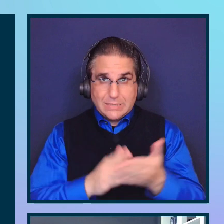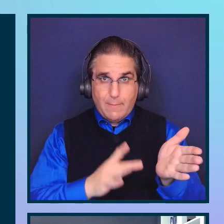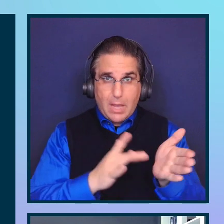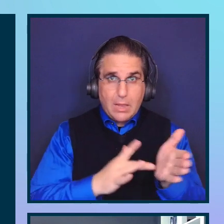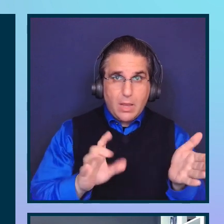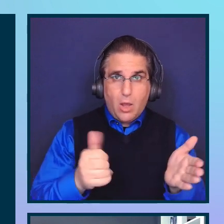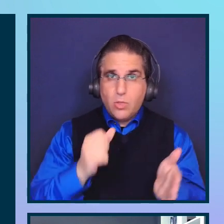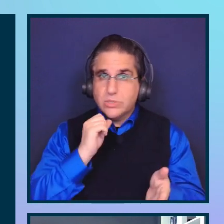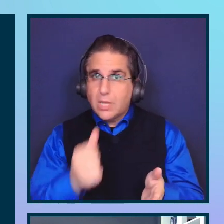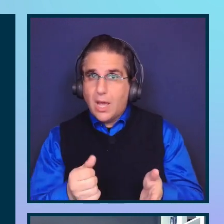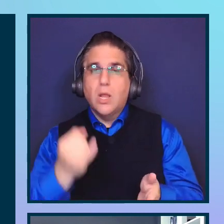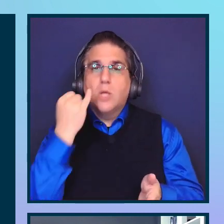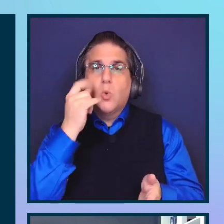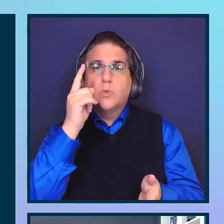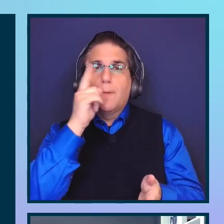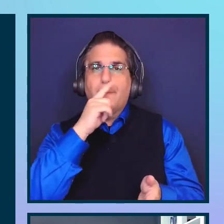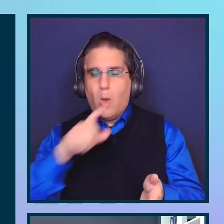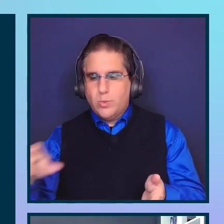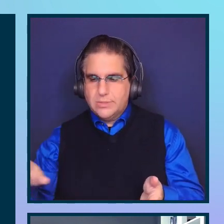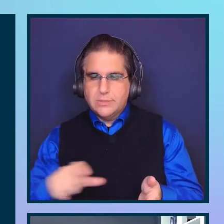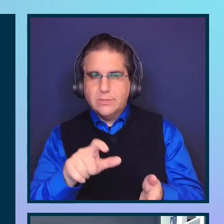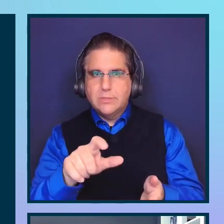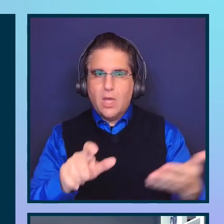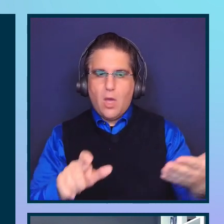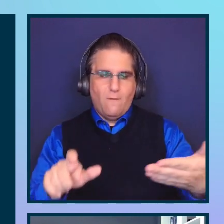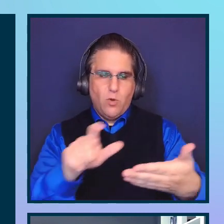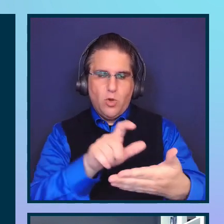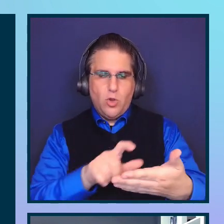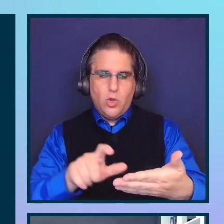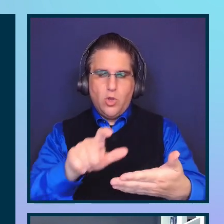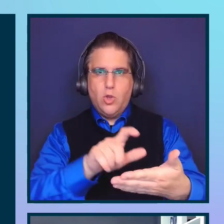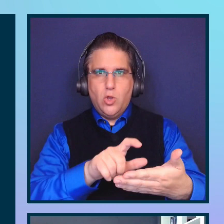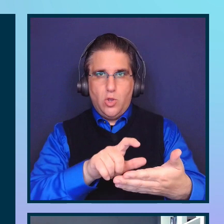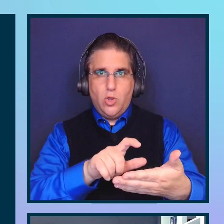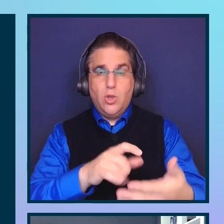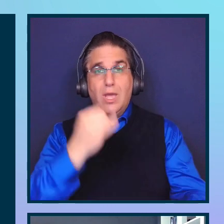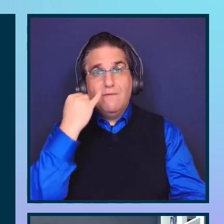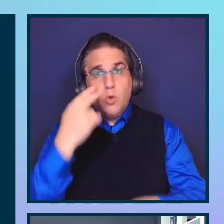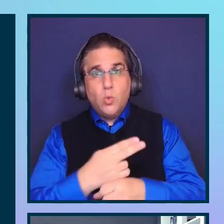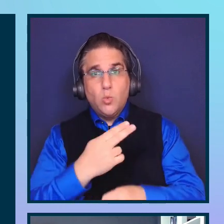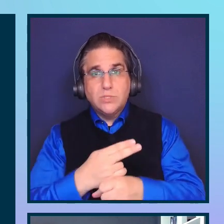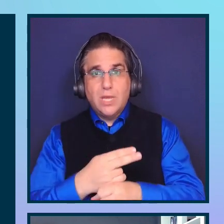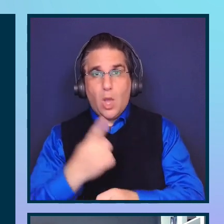What happened when you, yeah. When you use a pointer device, what happened when you use a screen reader?